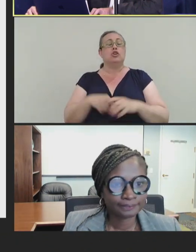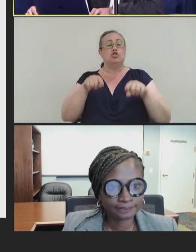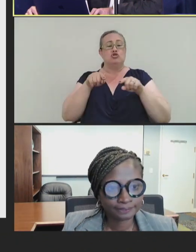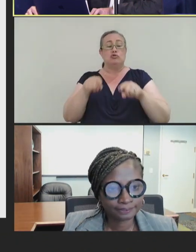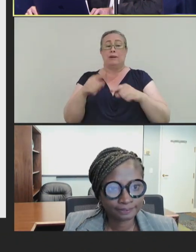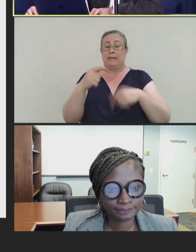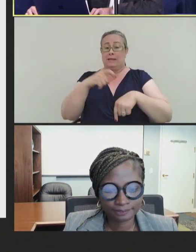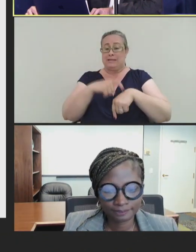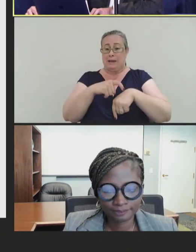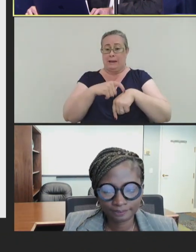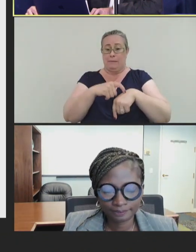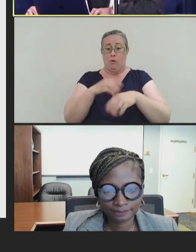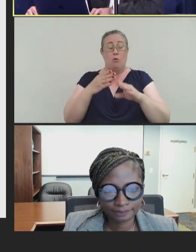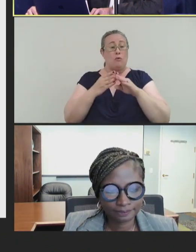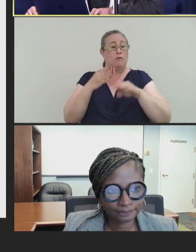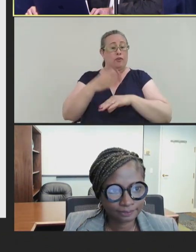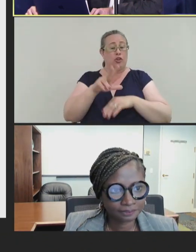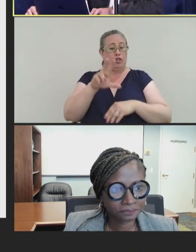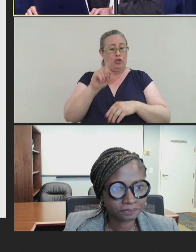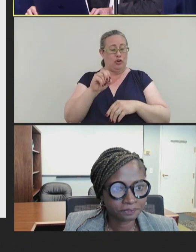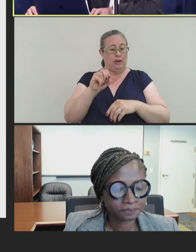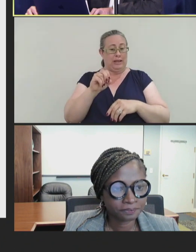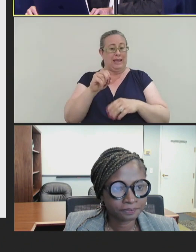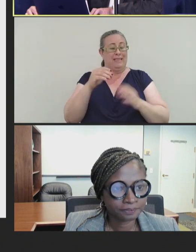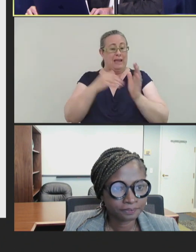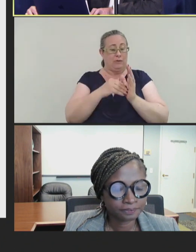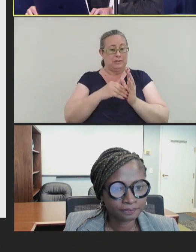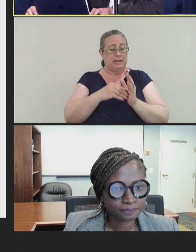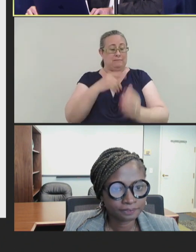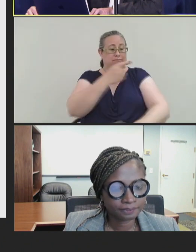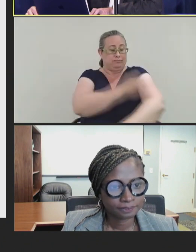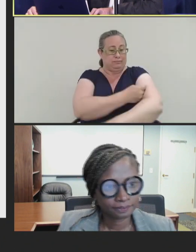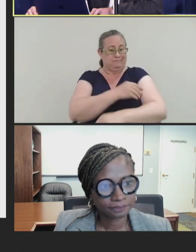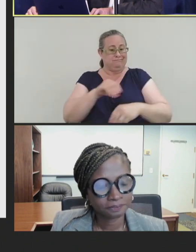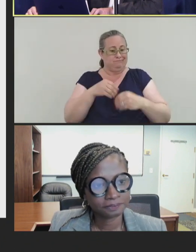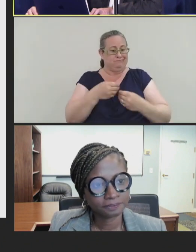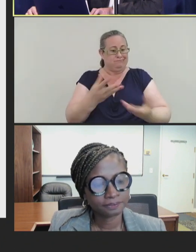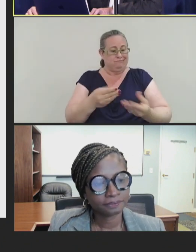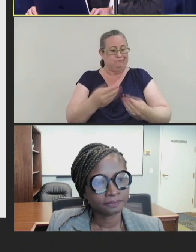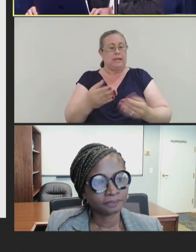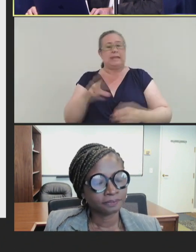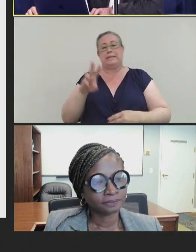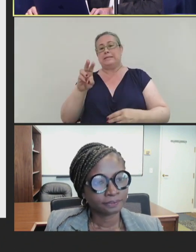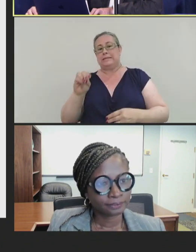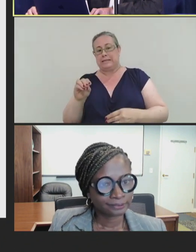over 30,000 vaccinations were administered, and 67 cases were reported. The Chicago Department